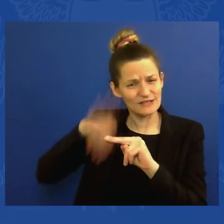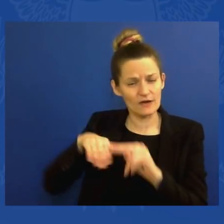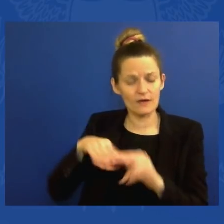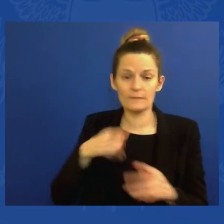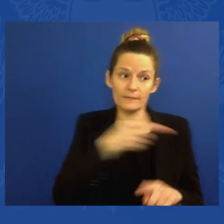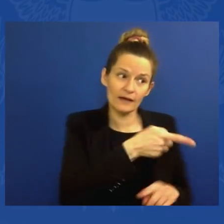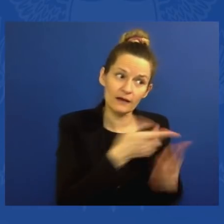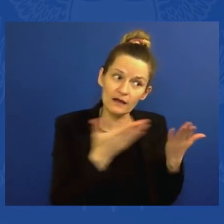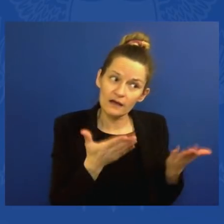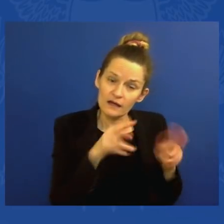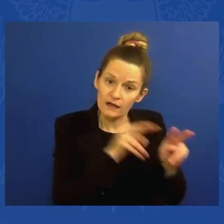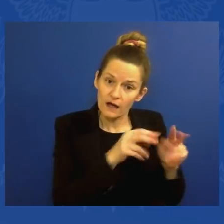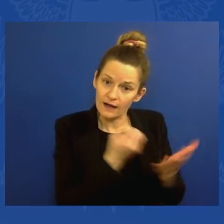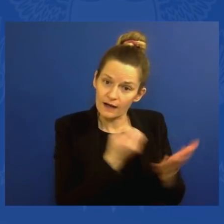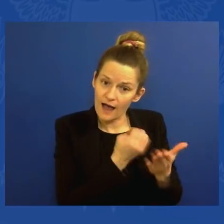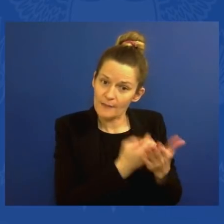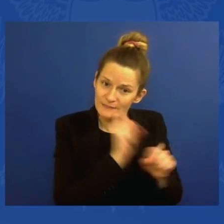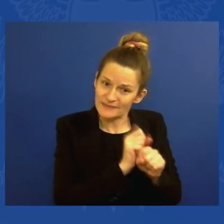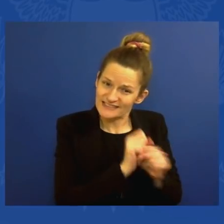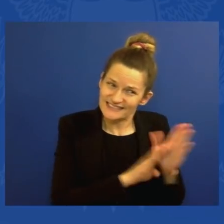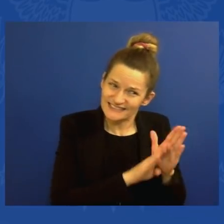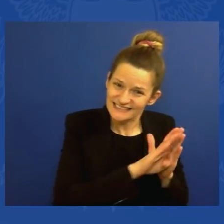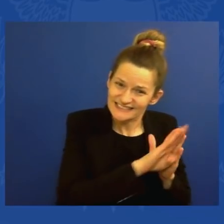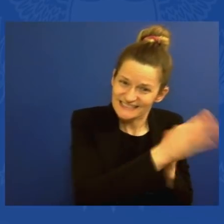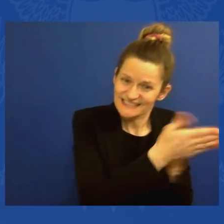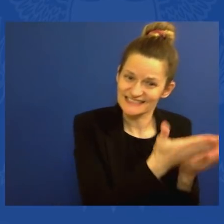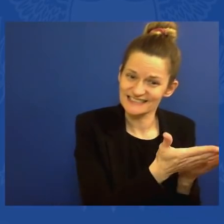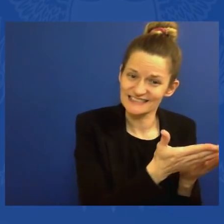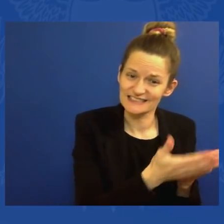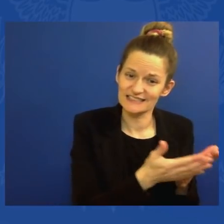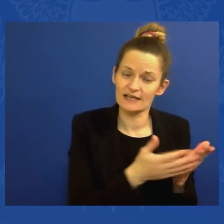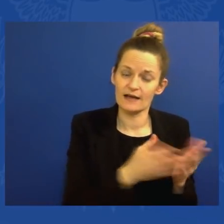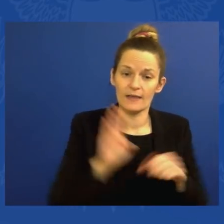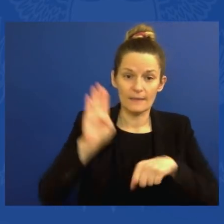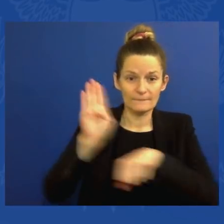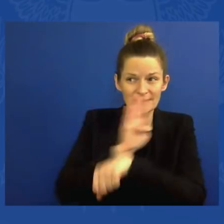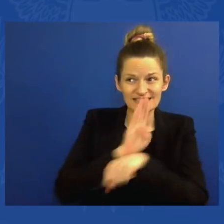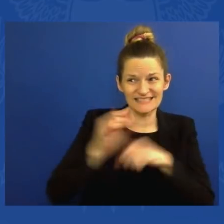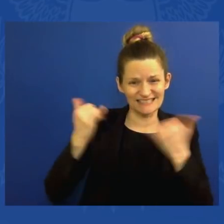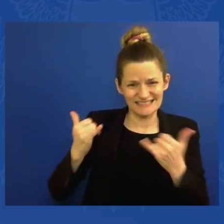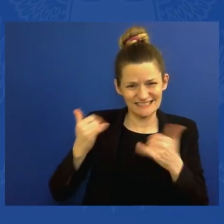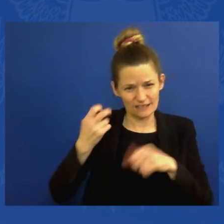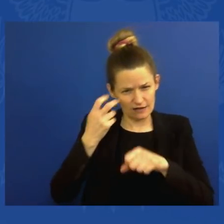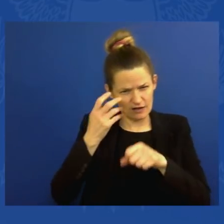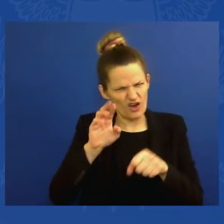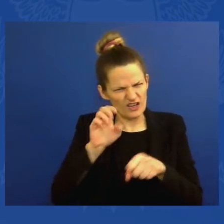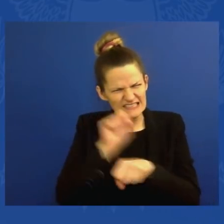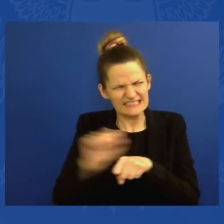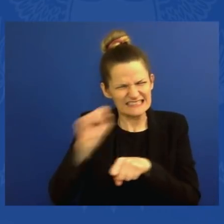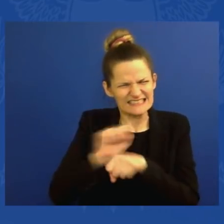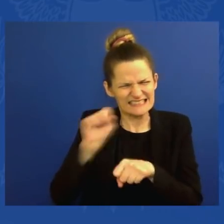hiring enough workers to keep up and -- production in their factories. The pandemic also dir- --